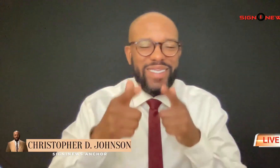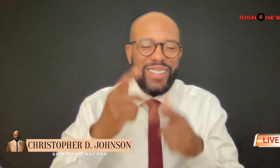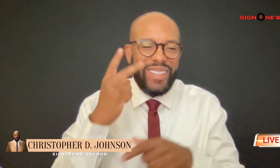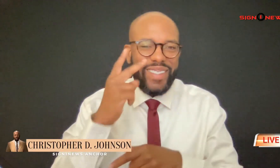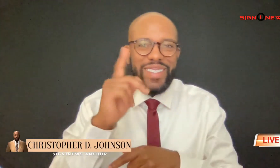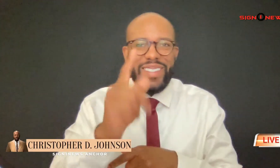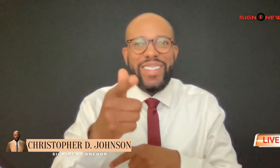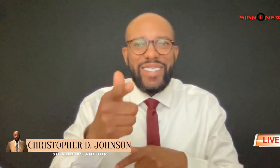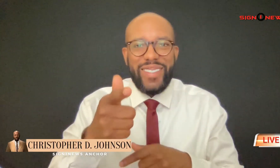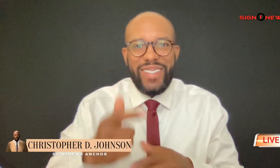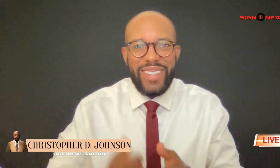see you later